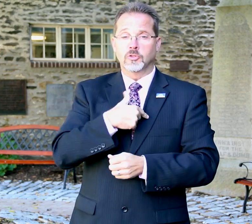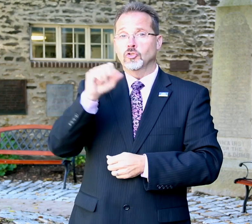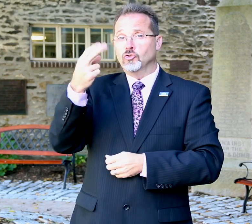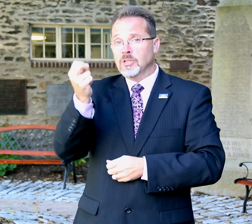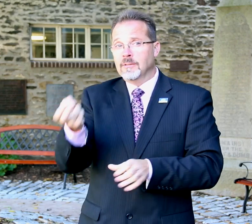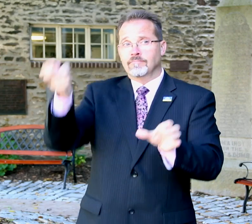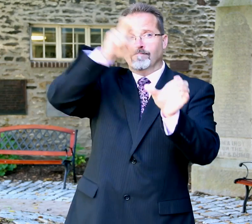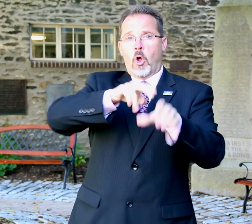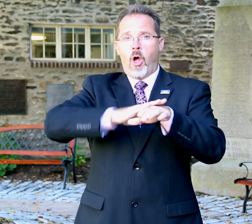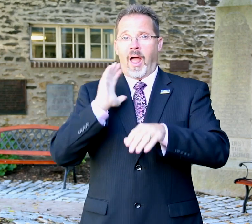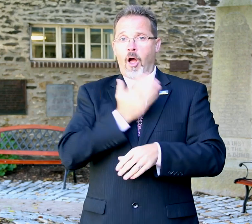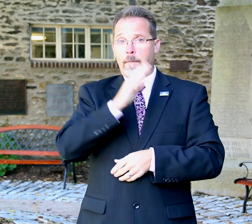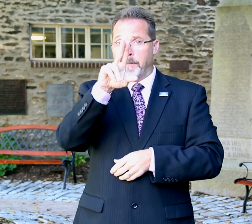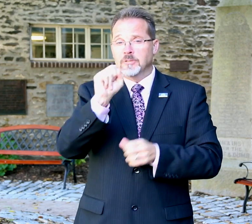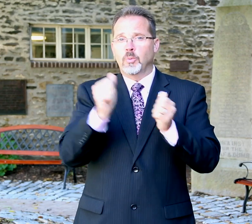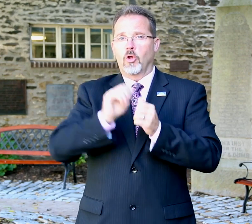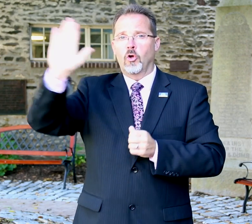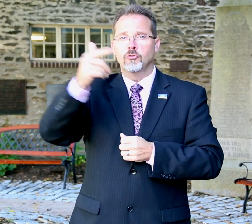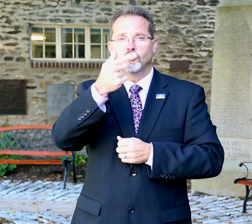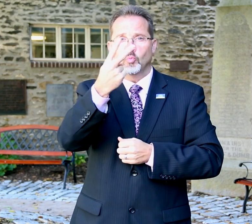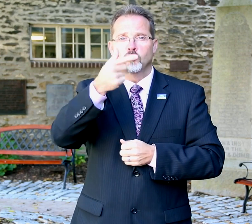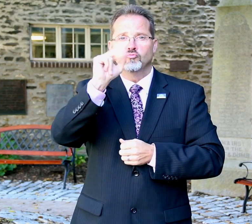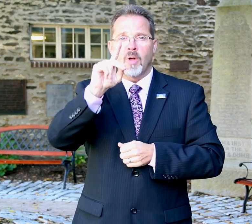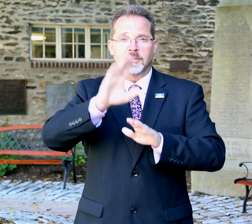went with us joining on our shuttle bus along with her two grandsons.